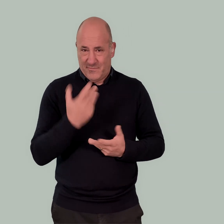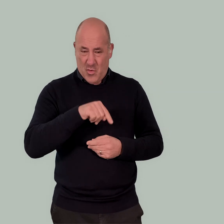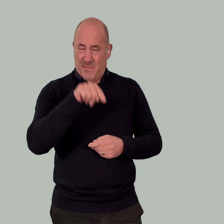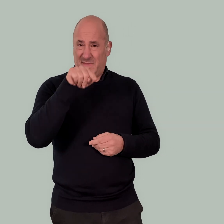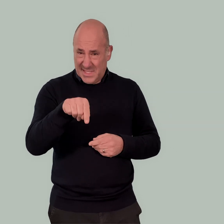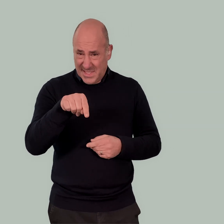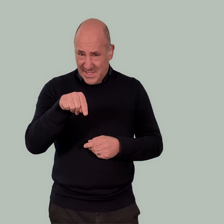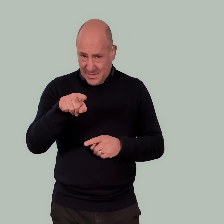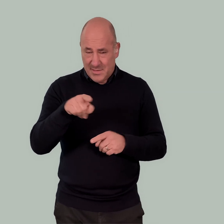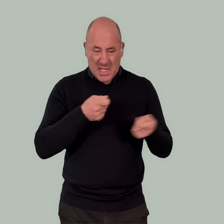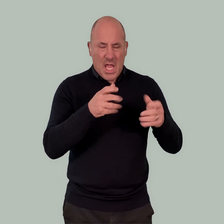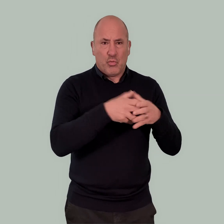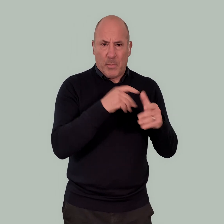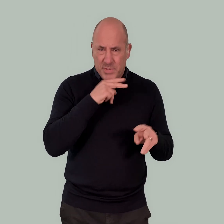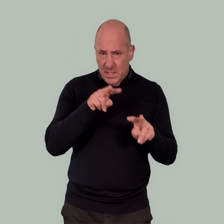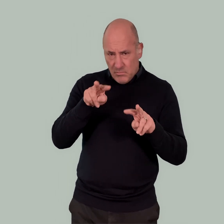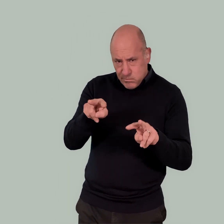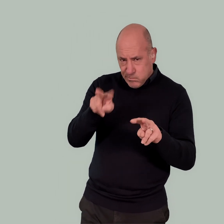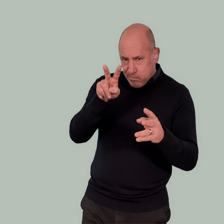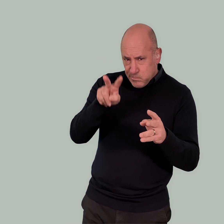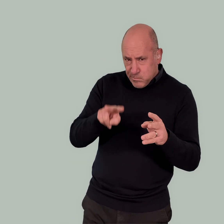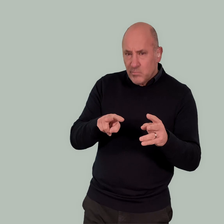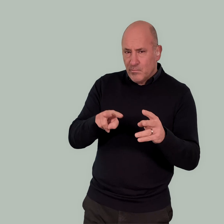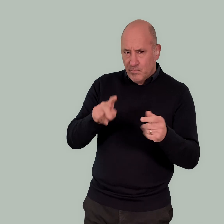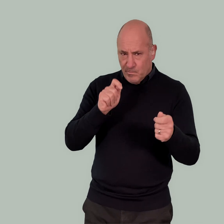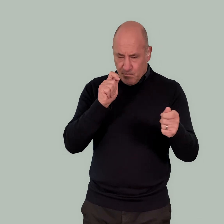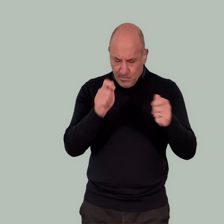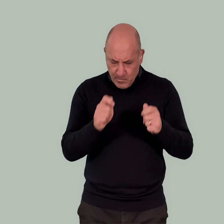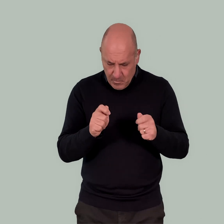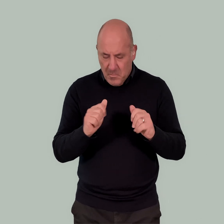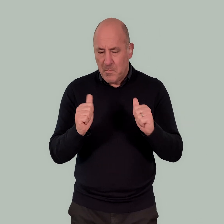From the Terms of Reference, the steering group has shaped the work